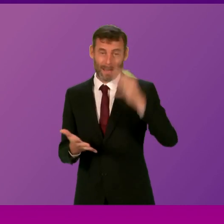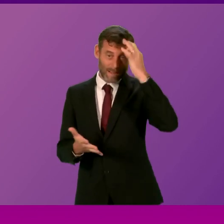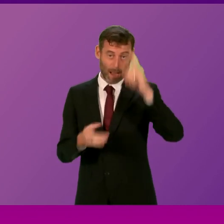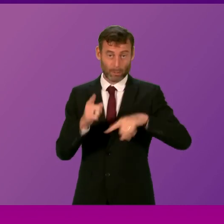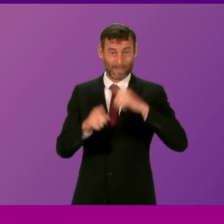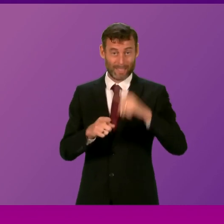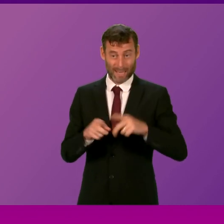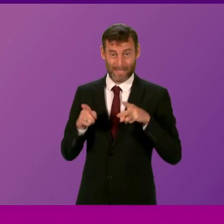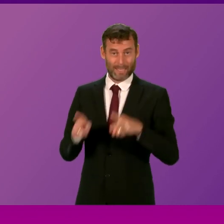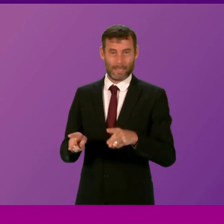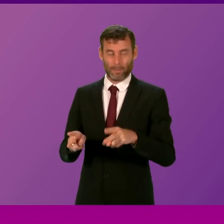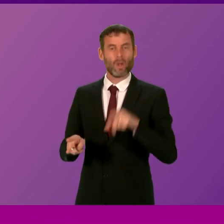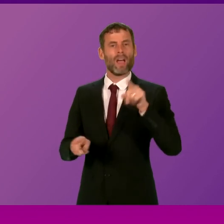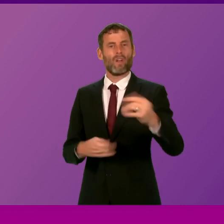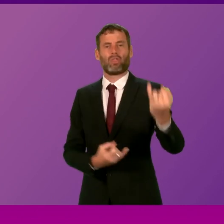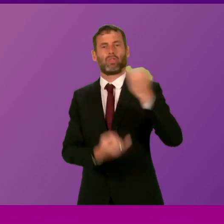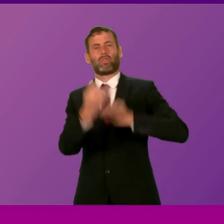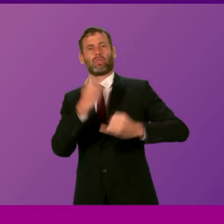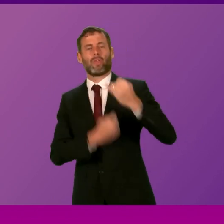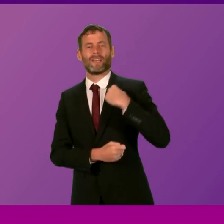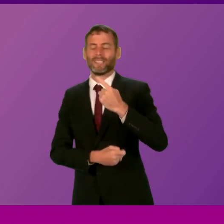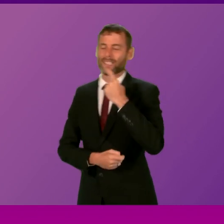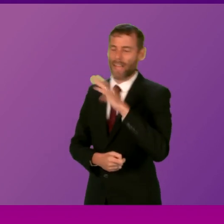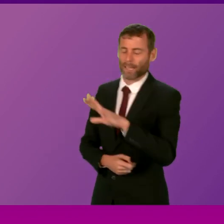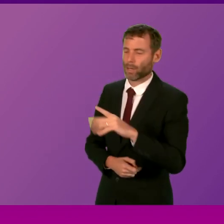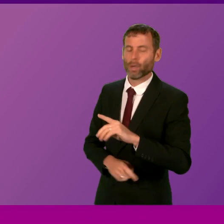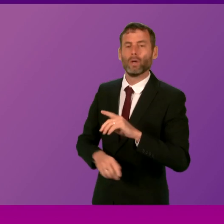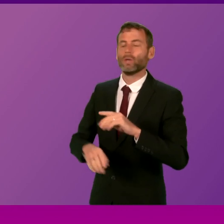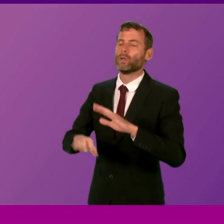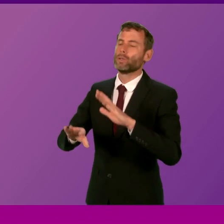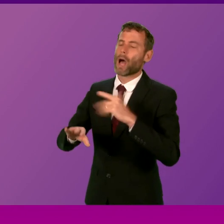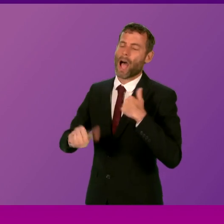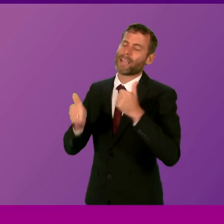to come here and say no to progressive taxation when it comes to income tax